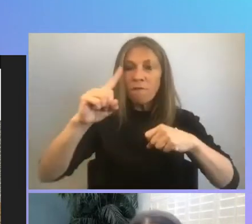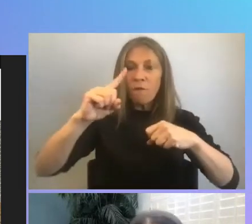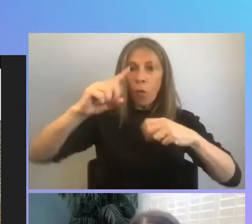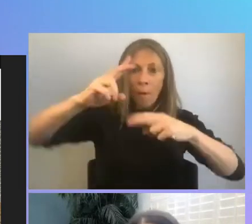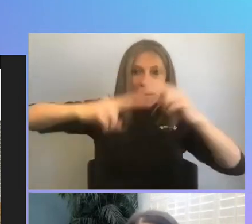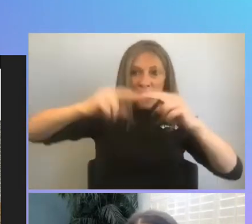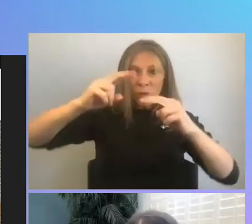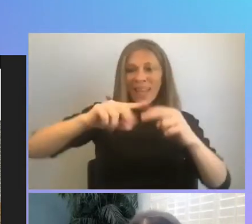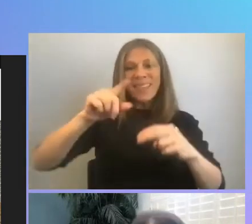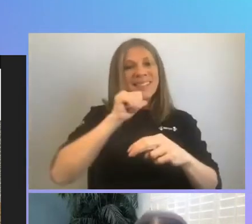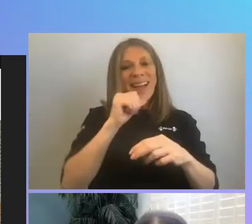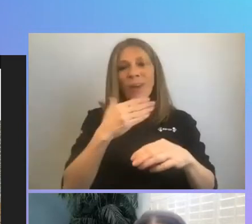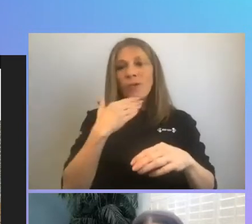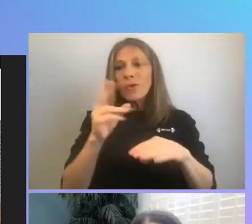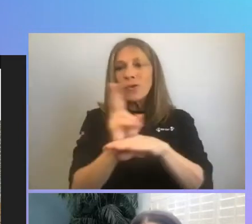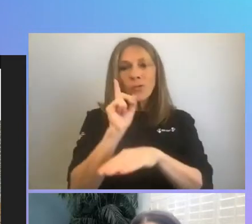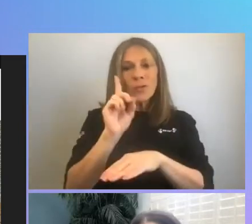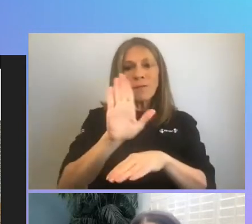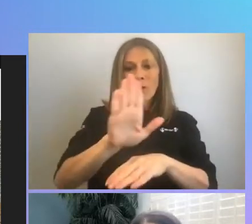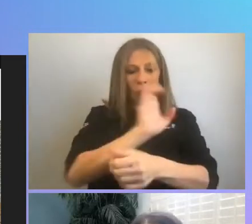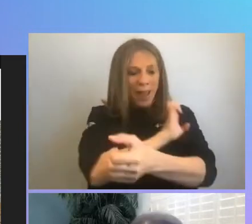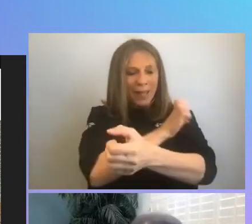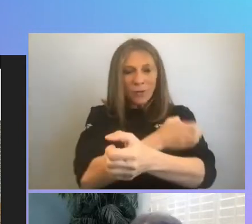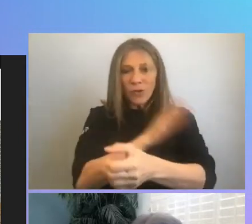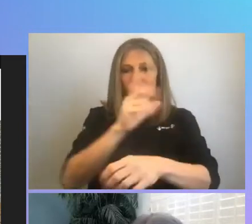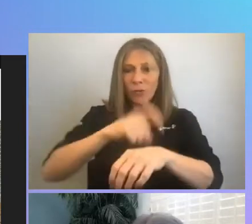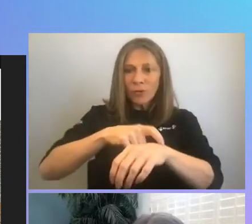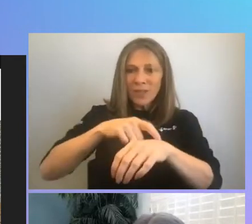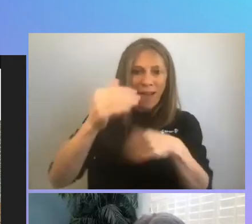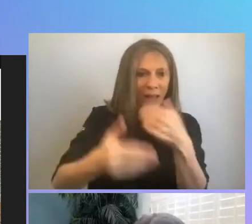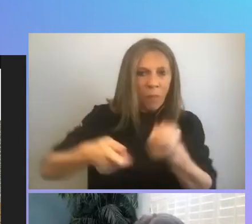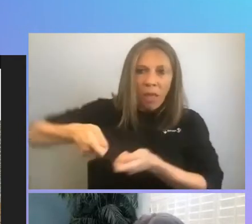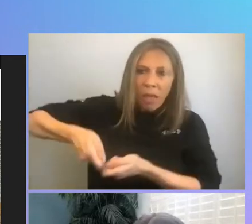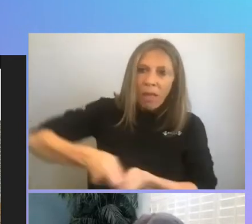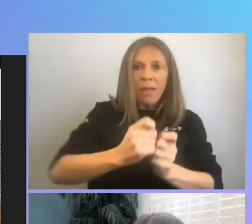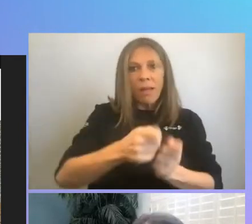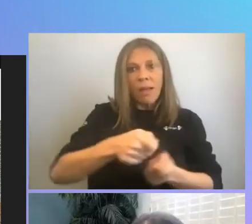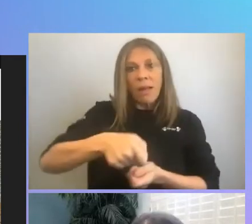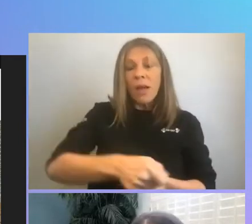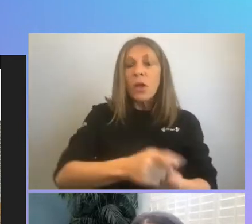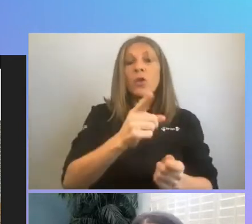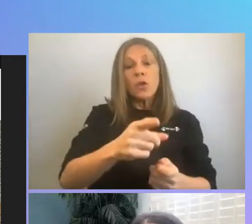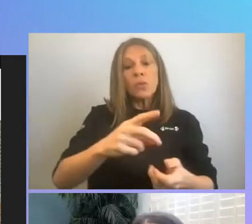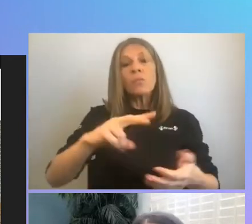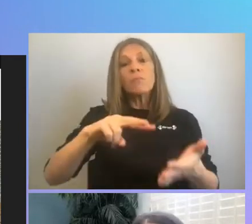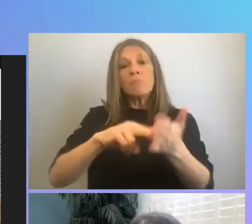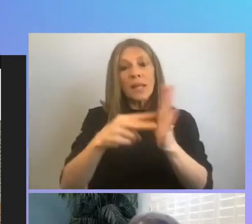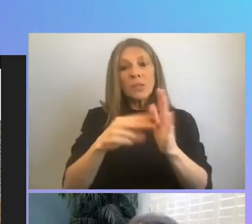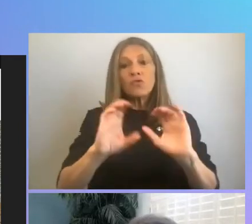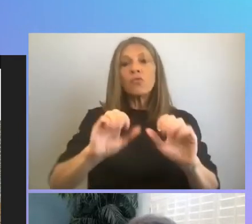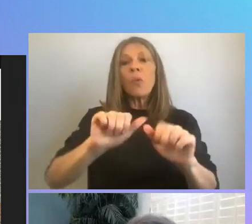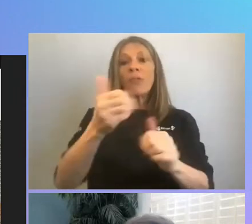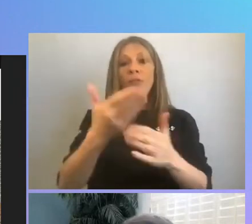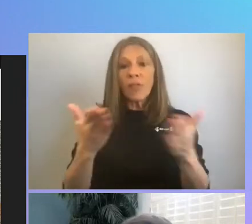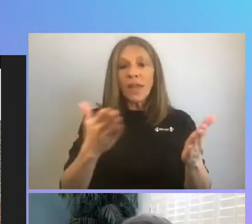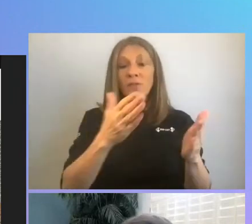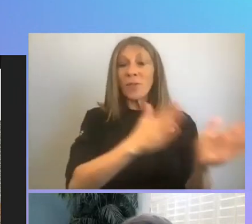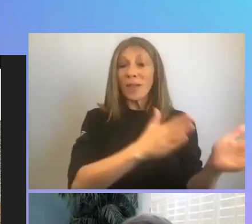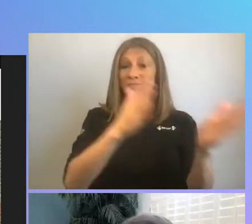rise. This is not a good use of your energy or your time. You were meant to do something more so over on the right, I have a